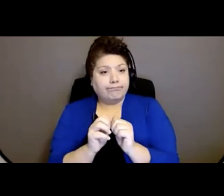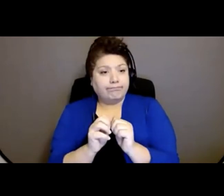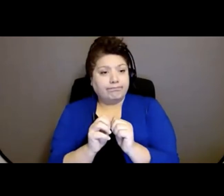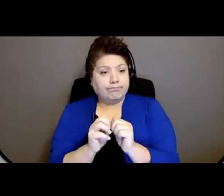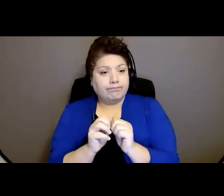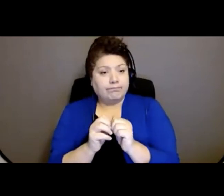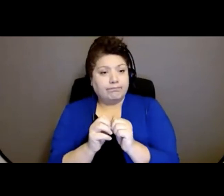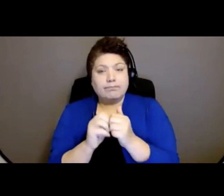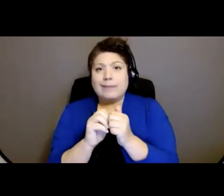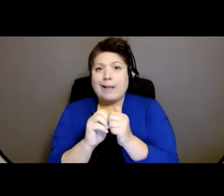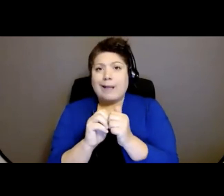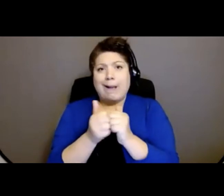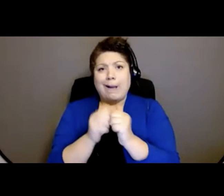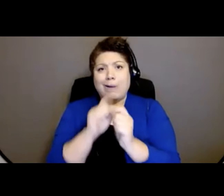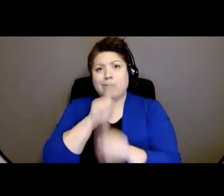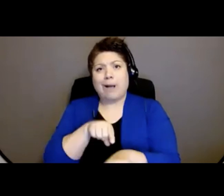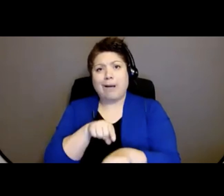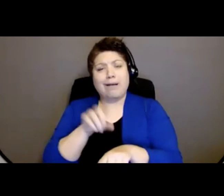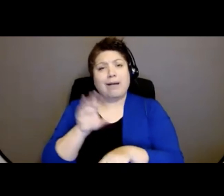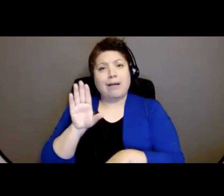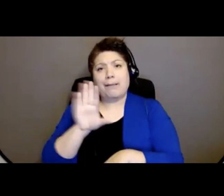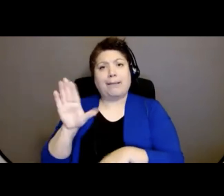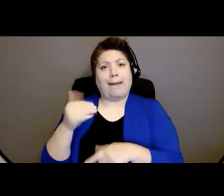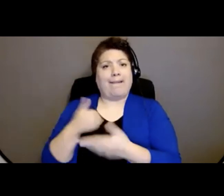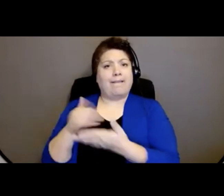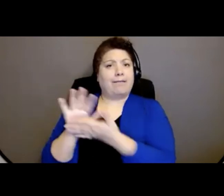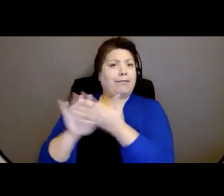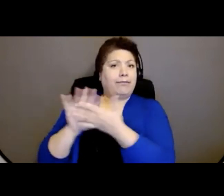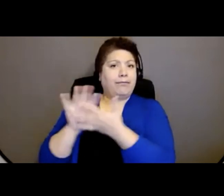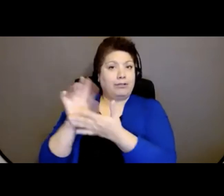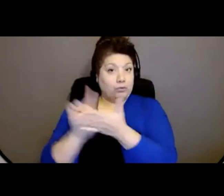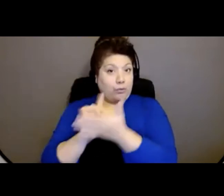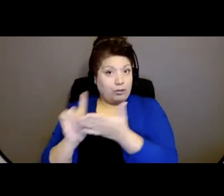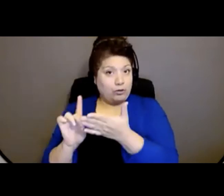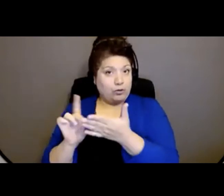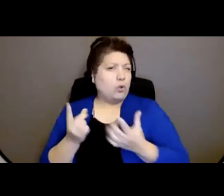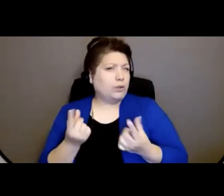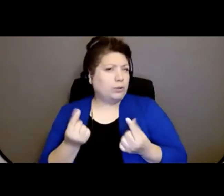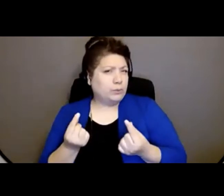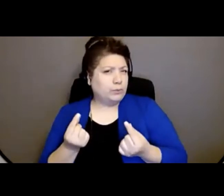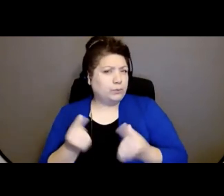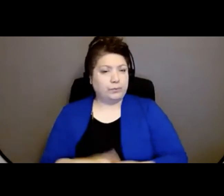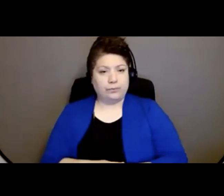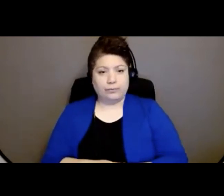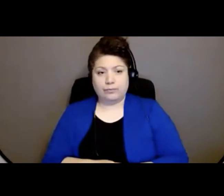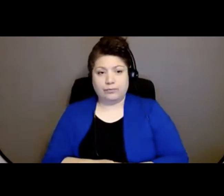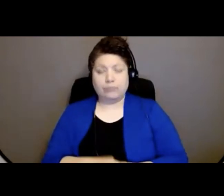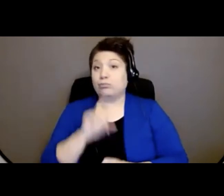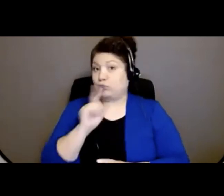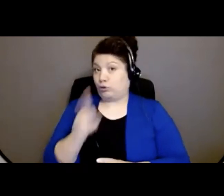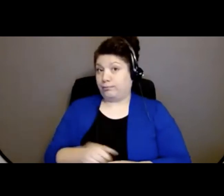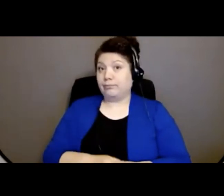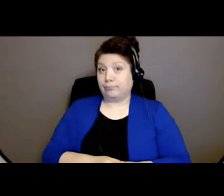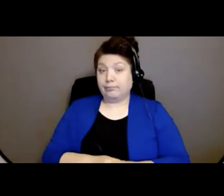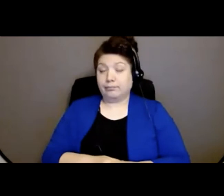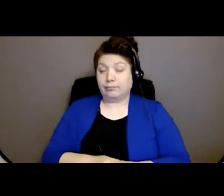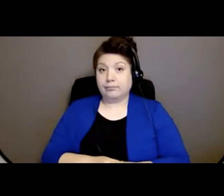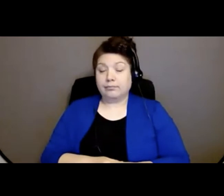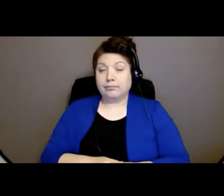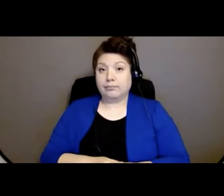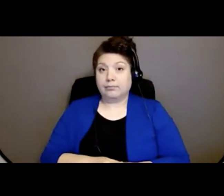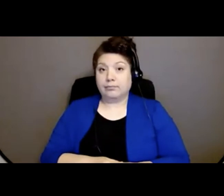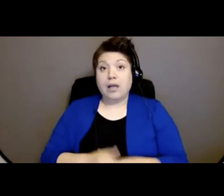DISCRIMINATION THAT HAPPENS IN THE WORKPLACE. DIANNE: SURE, SO ACCOMMODATIONS ARE CHANGES